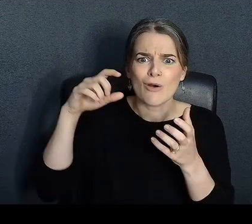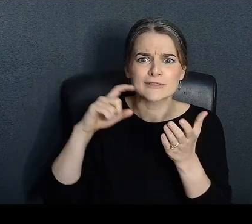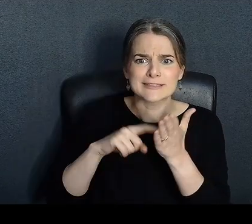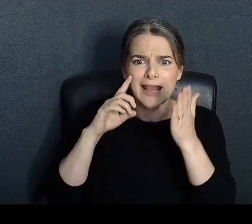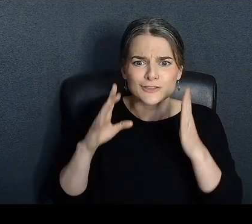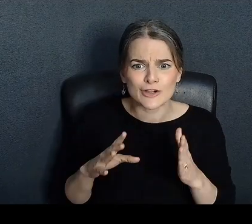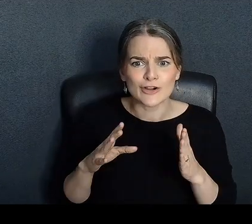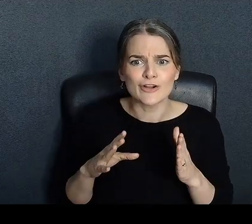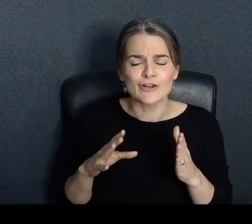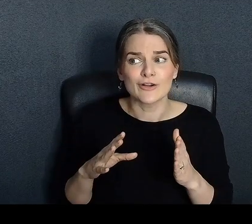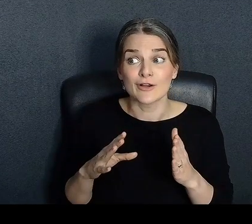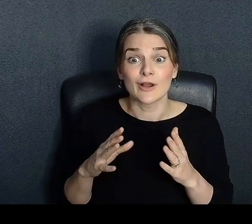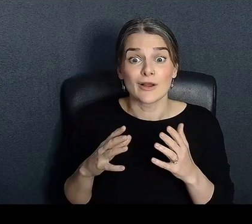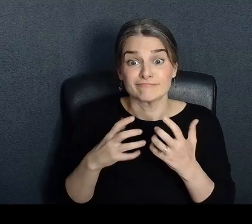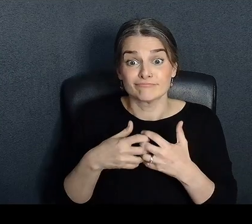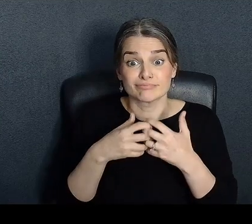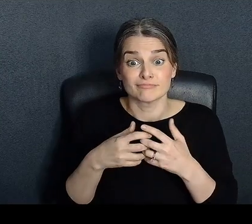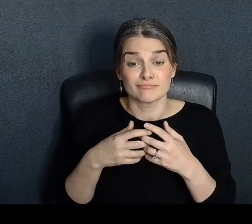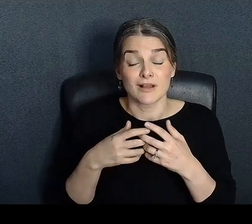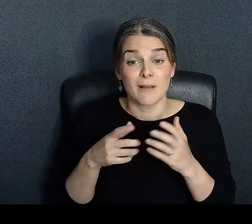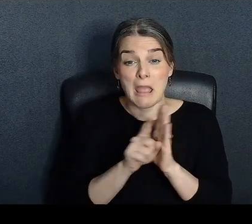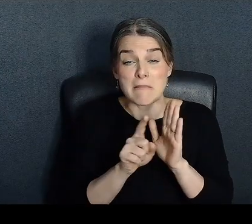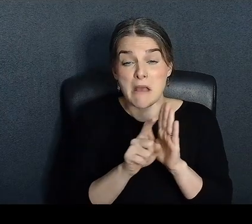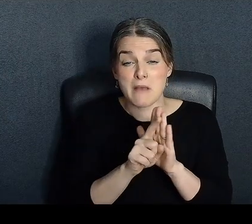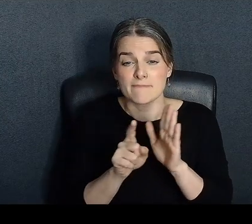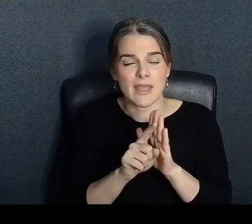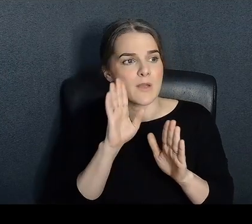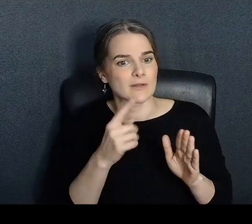If the baby is crying, it will say baby.